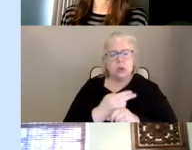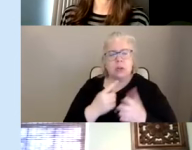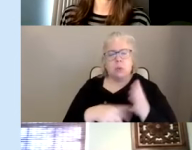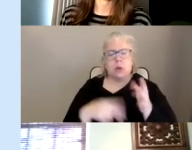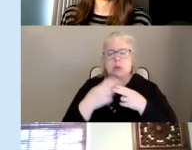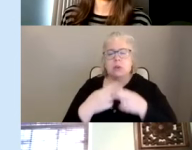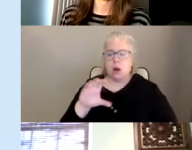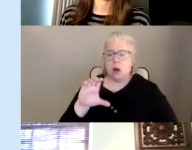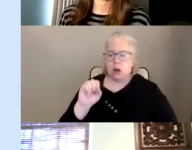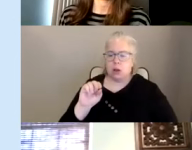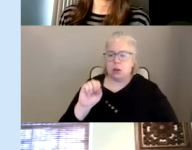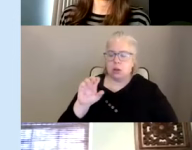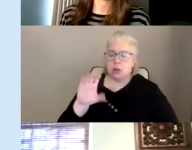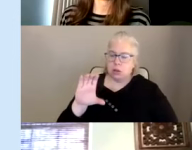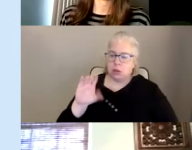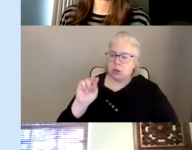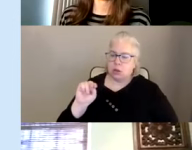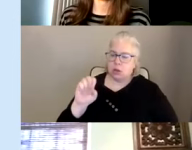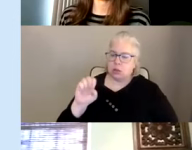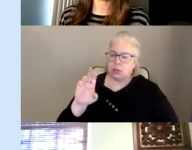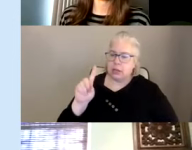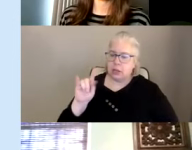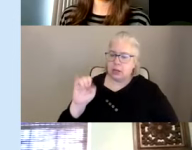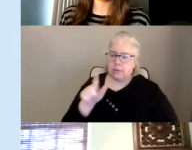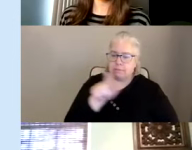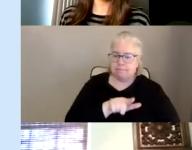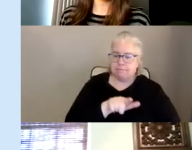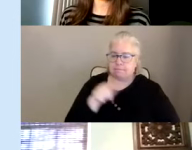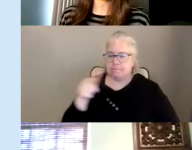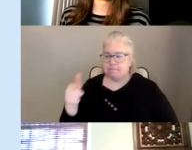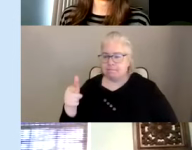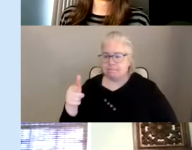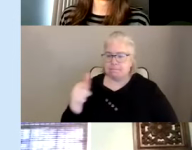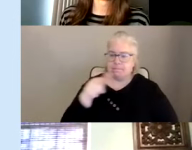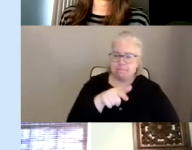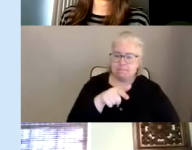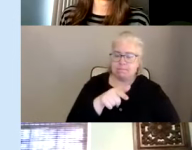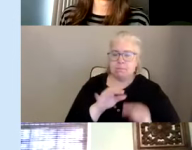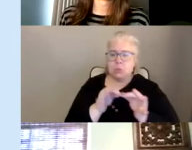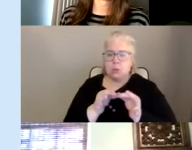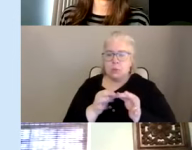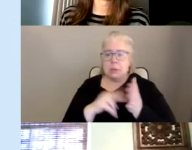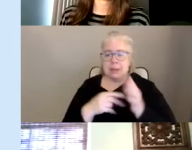consecutive interpreting. What that means is I would speak